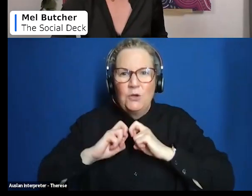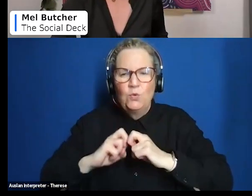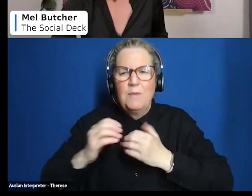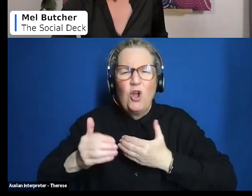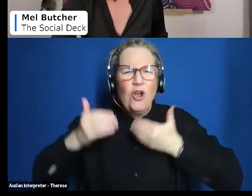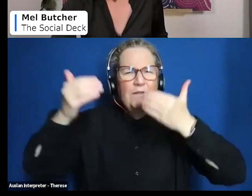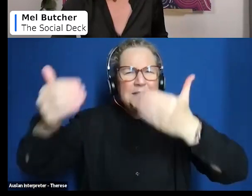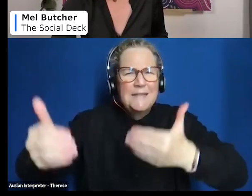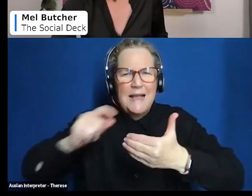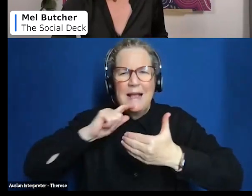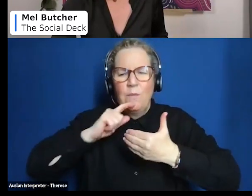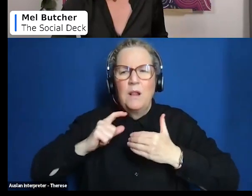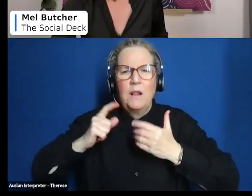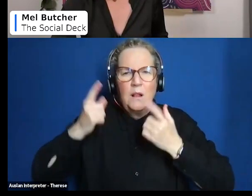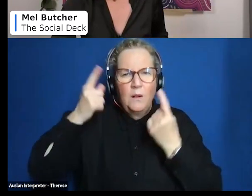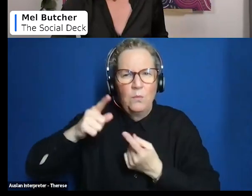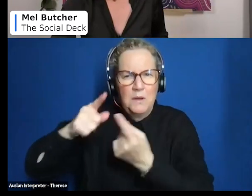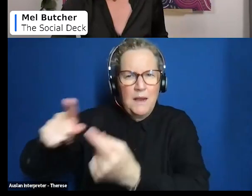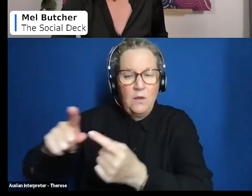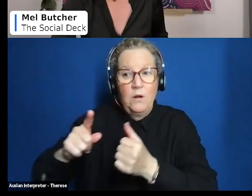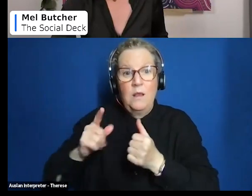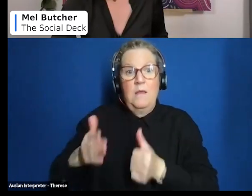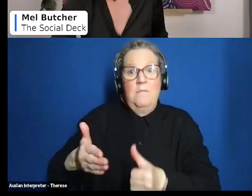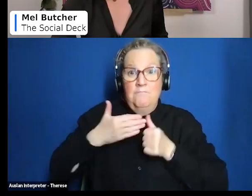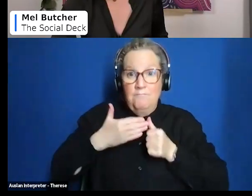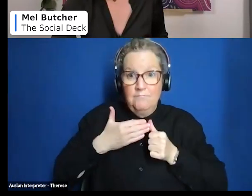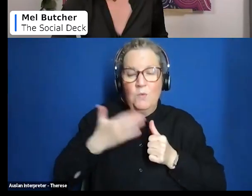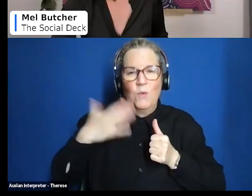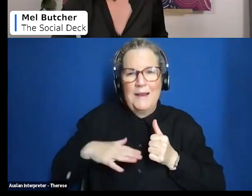But at the start, it's important to put in place a structure and process